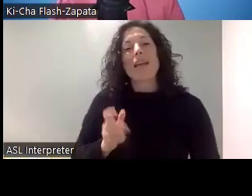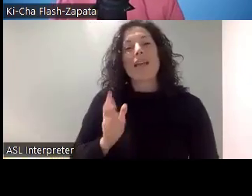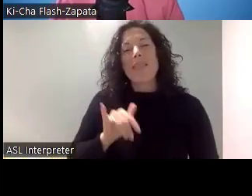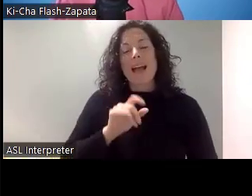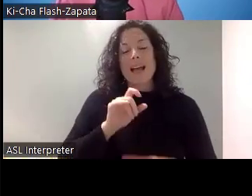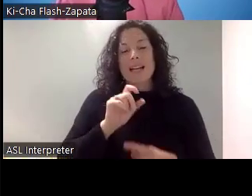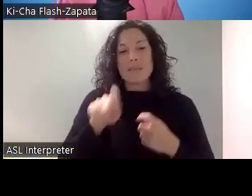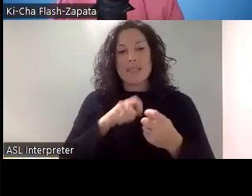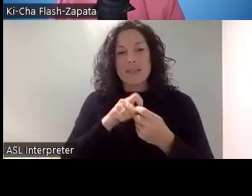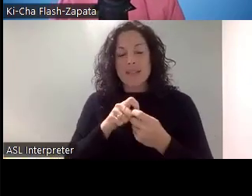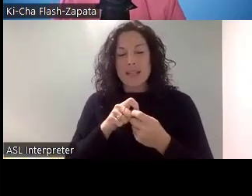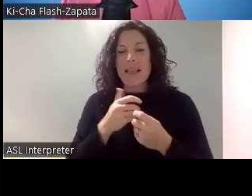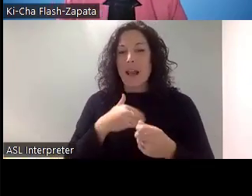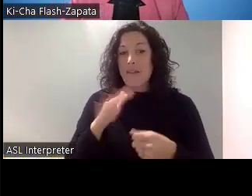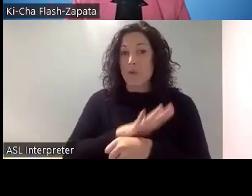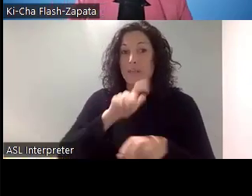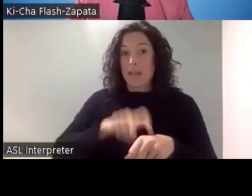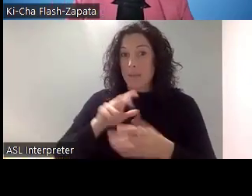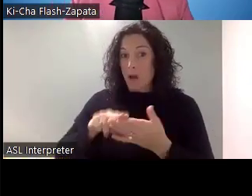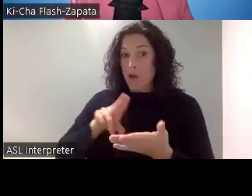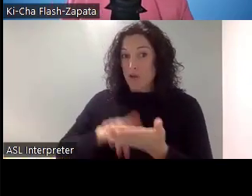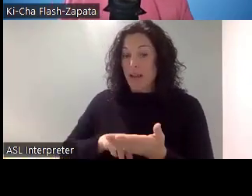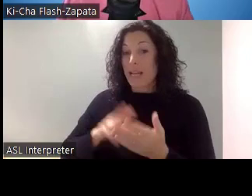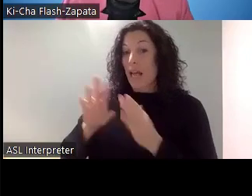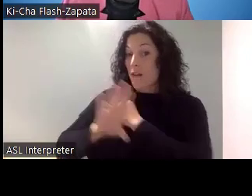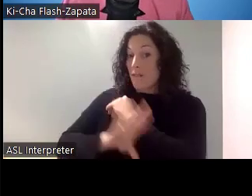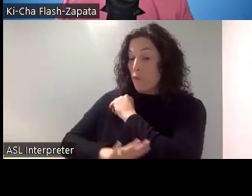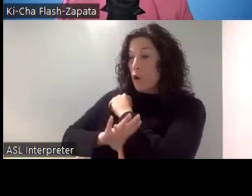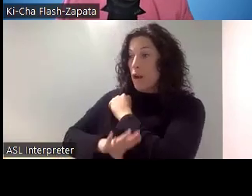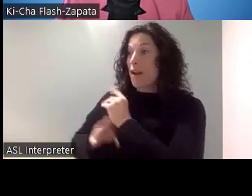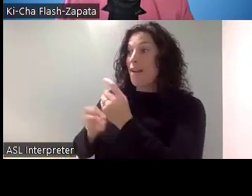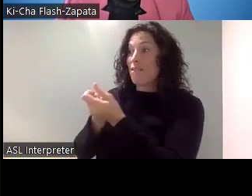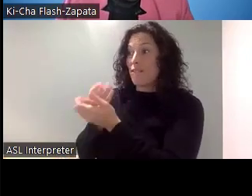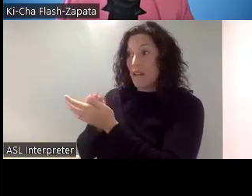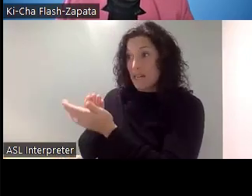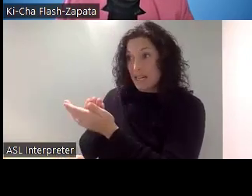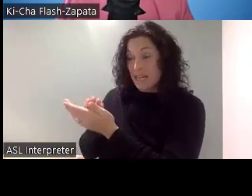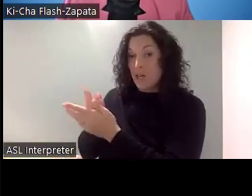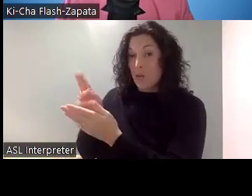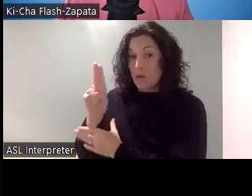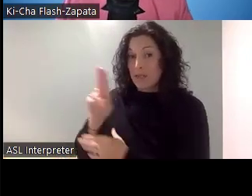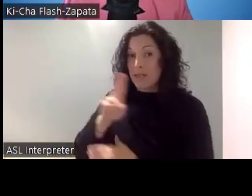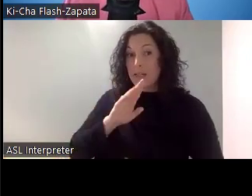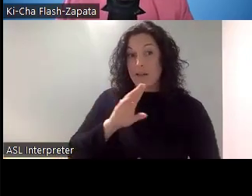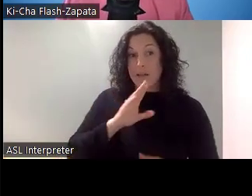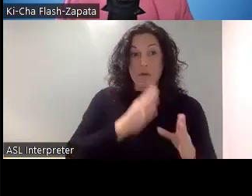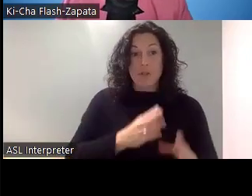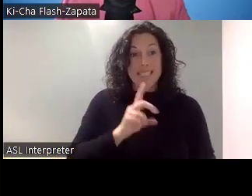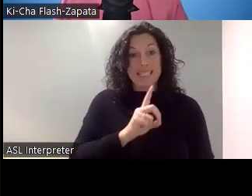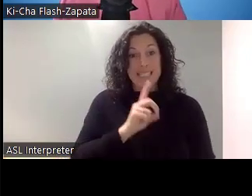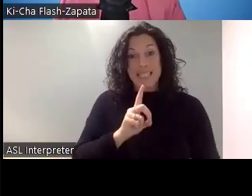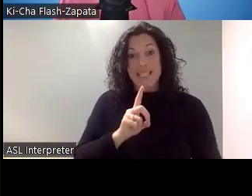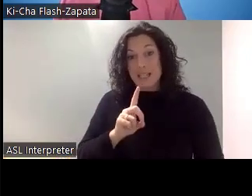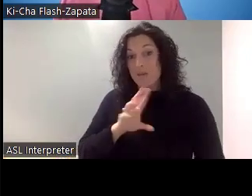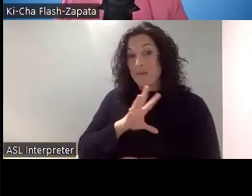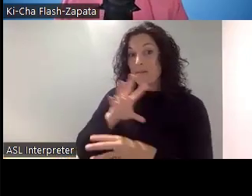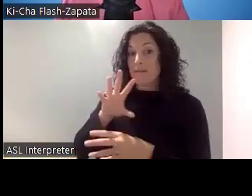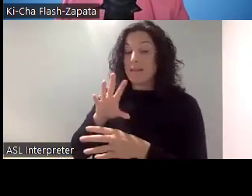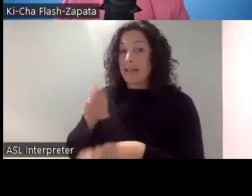there was a full-time contract at a foreign-funded university where Person D was devoting 12 person-months in effort